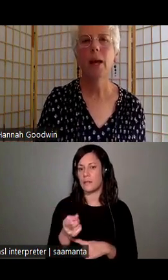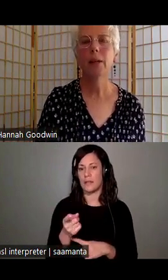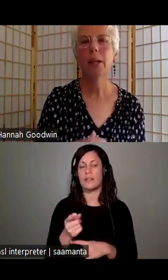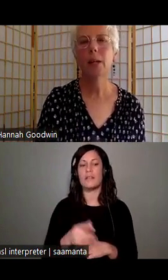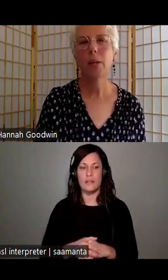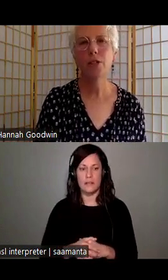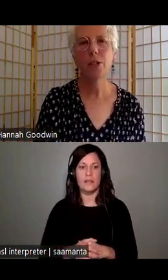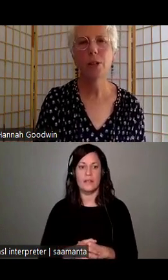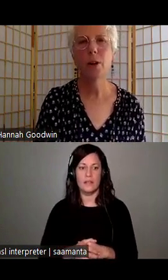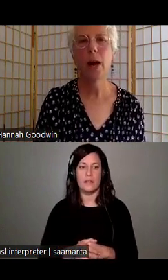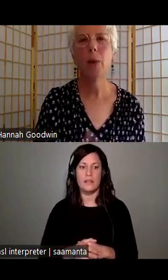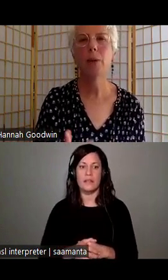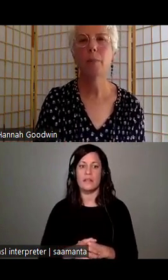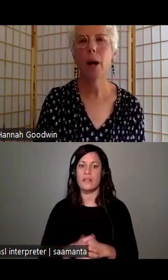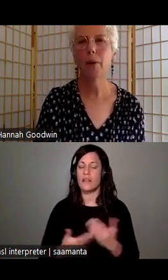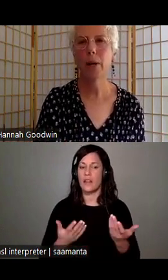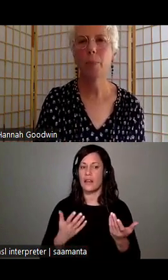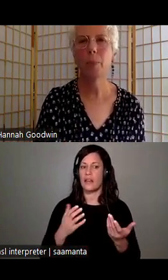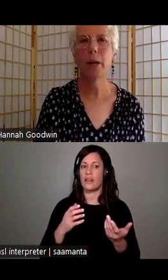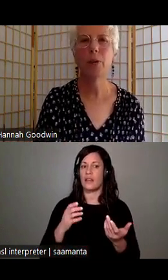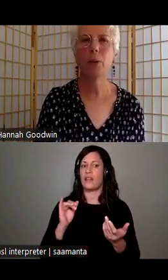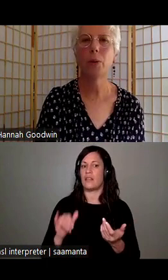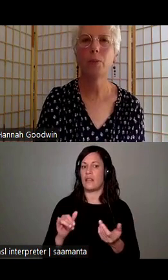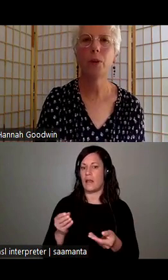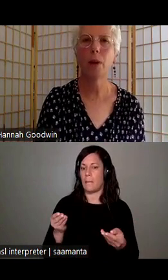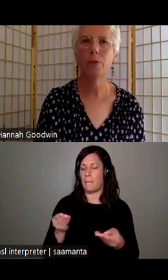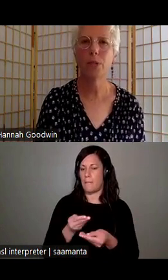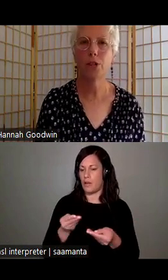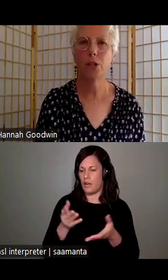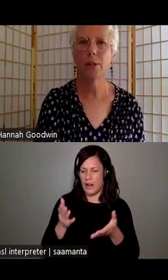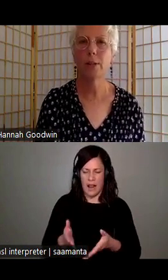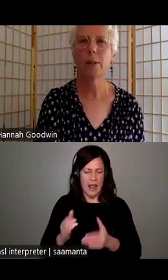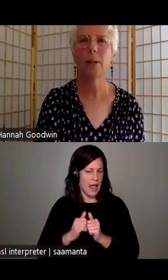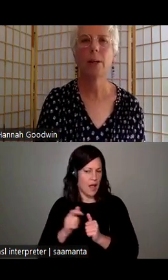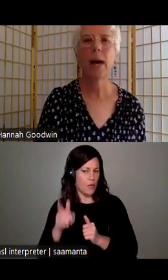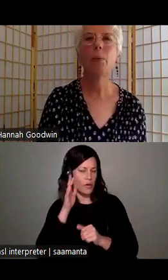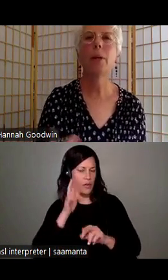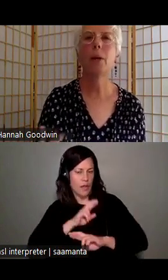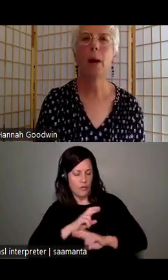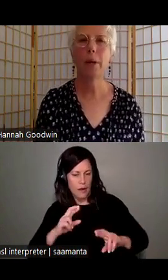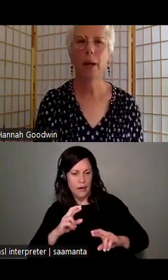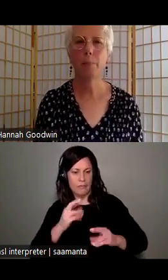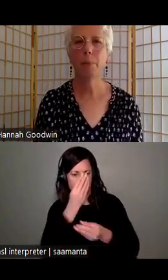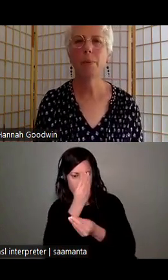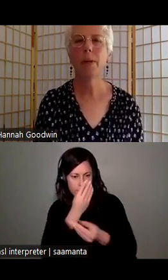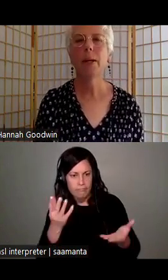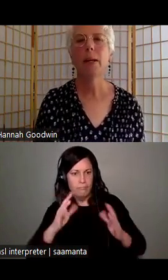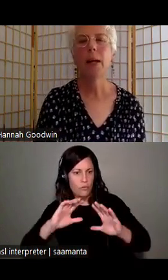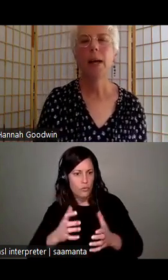And the key questions are, how will the moderator prepare the group for conversation? How will they wrap it up?